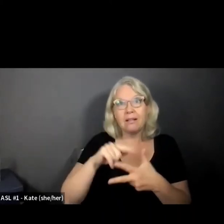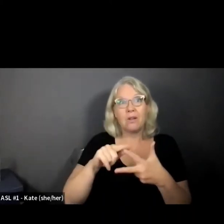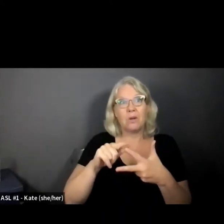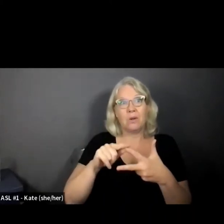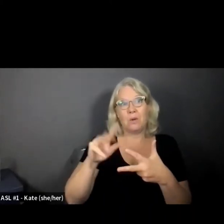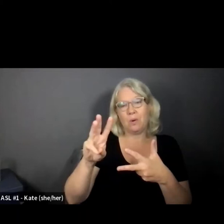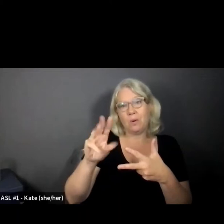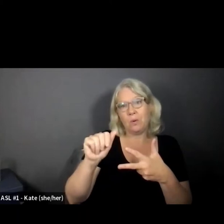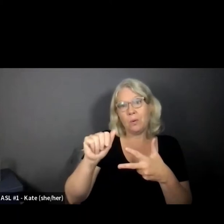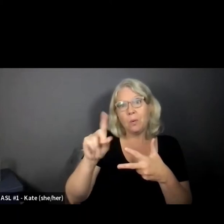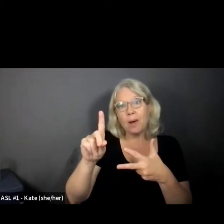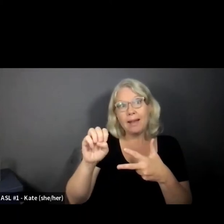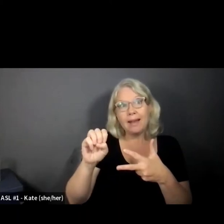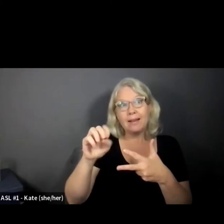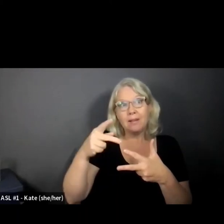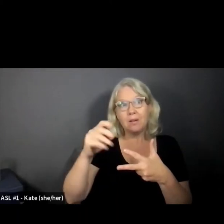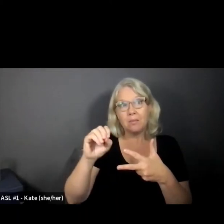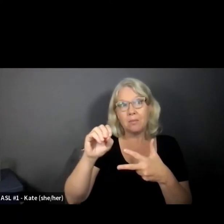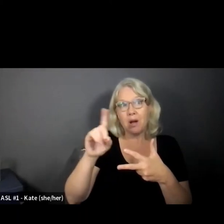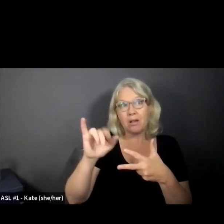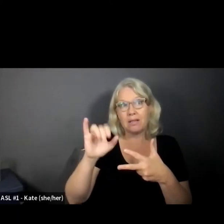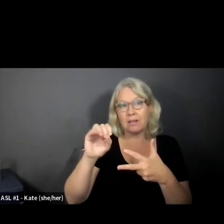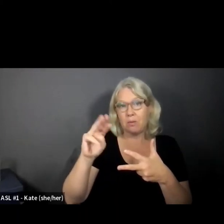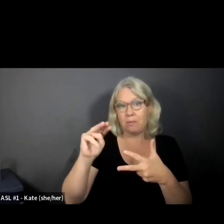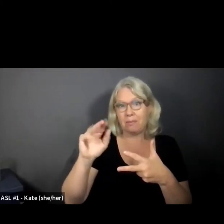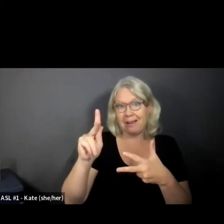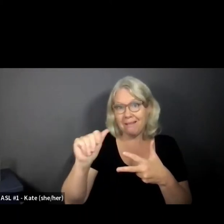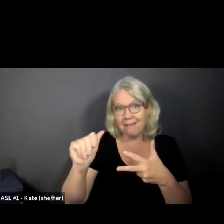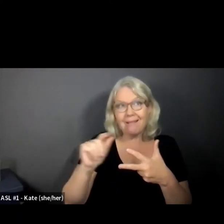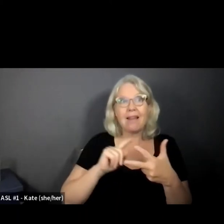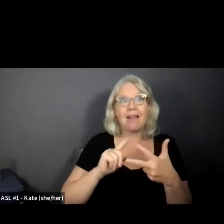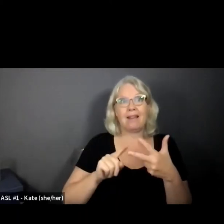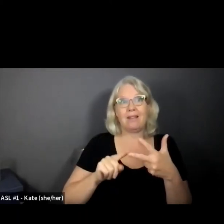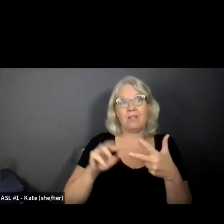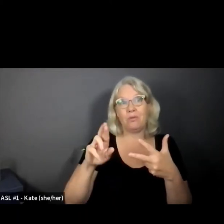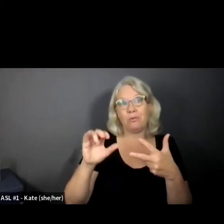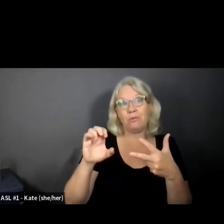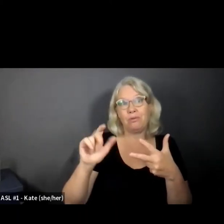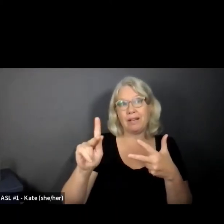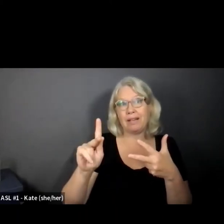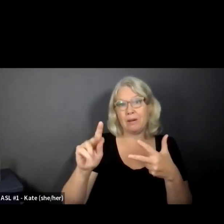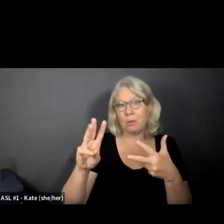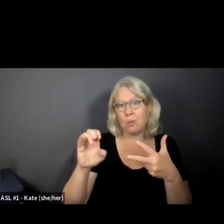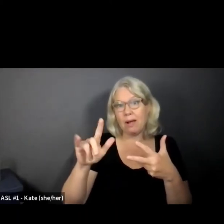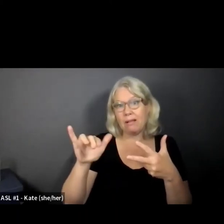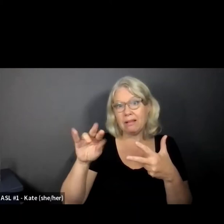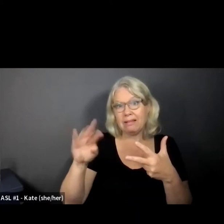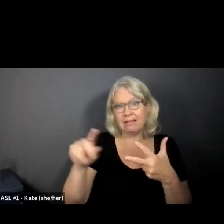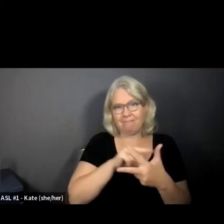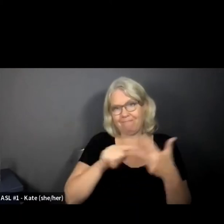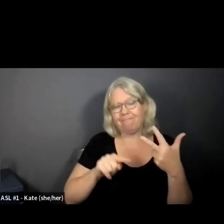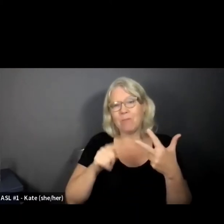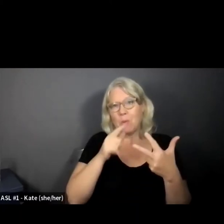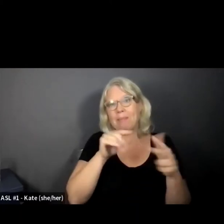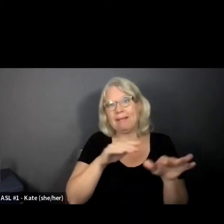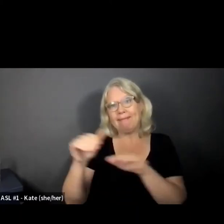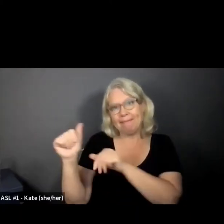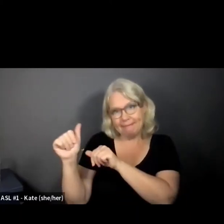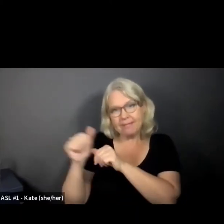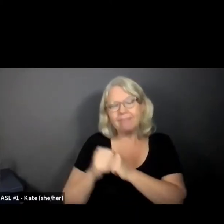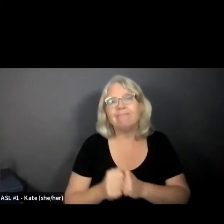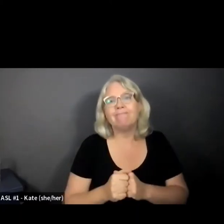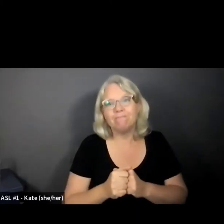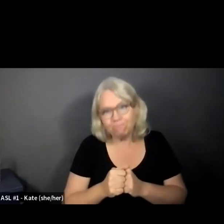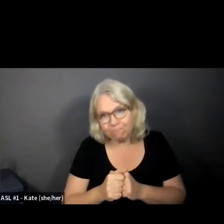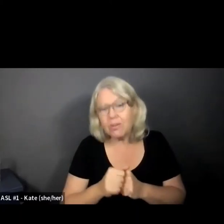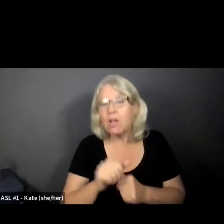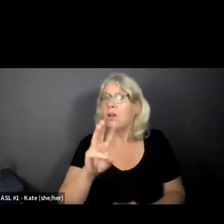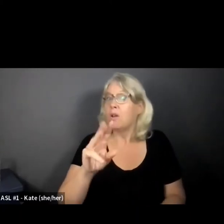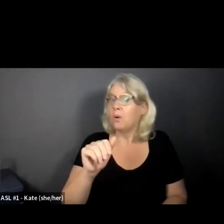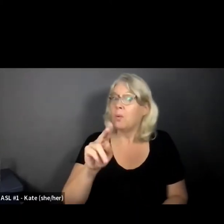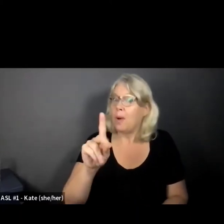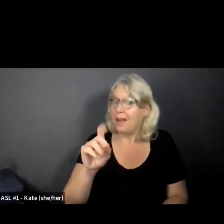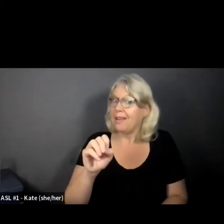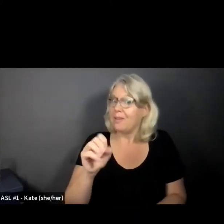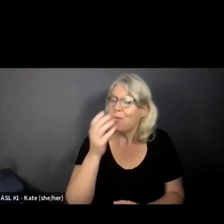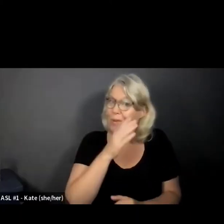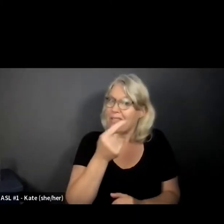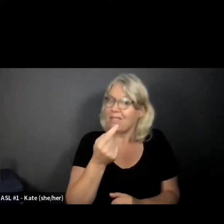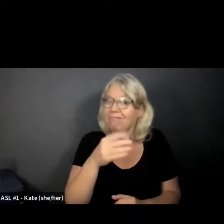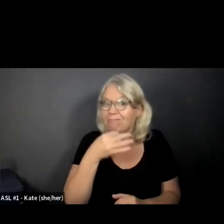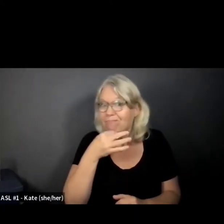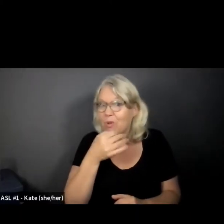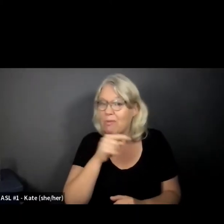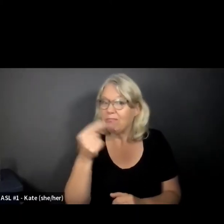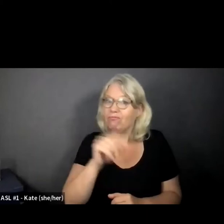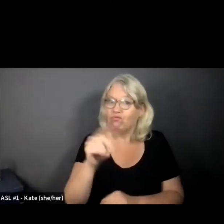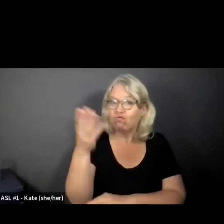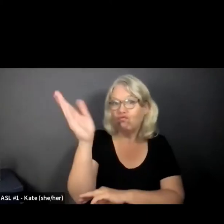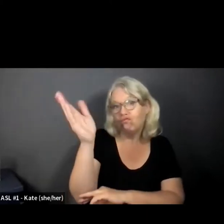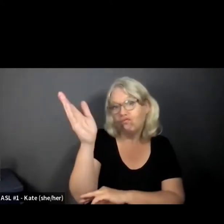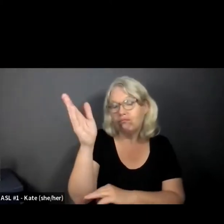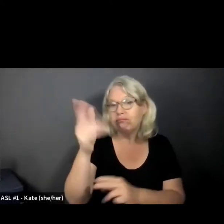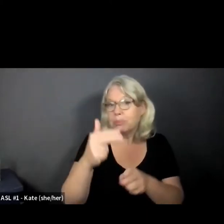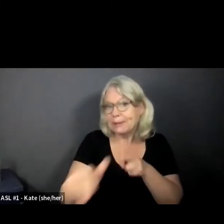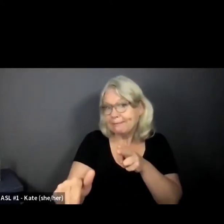WE ARE FORTUNATE WADE WILL SHORTLY BE SHARING REFLECTIONS WITH US FROM BEING, REFLECTIONS